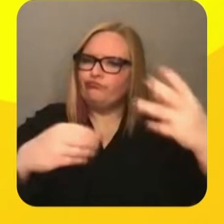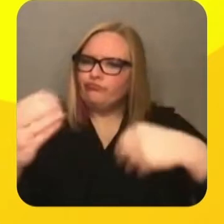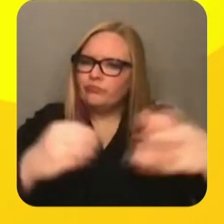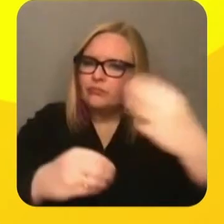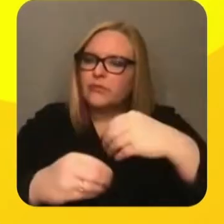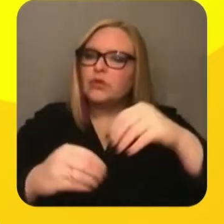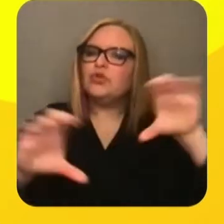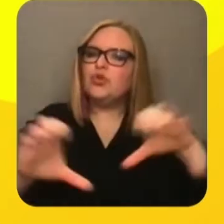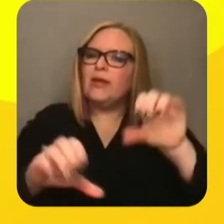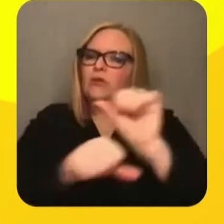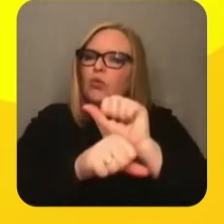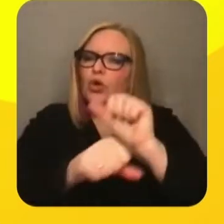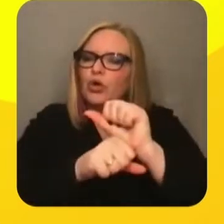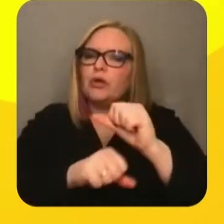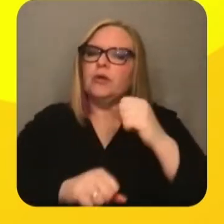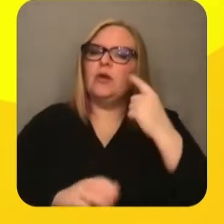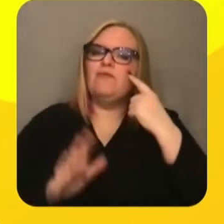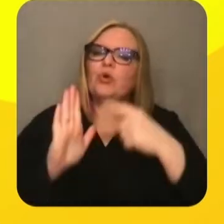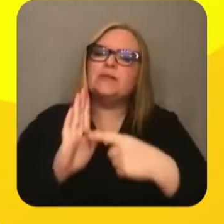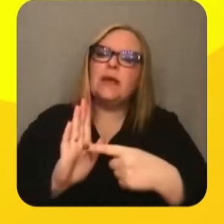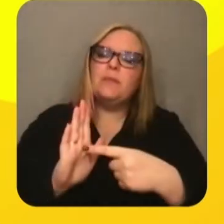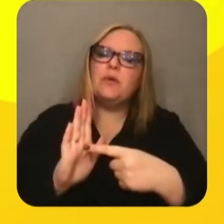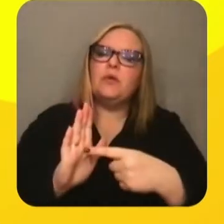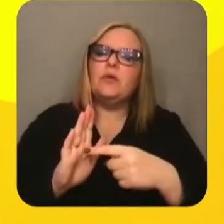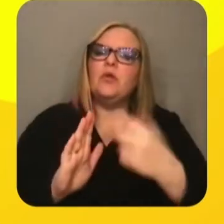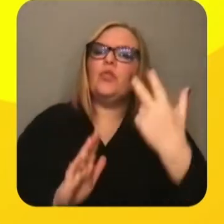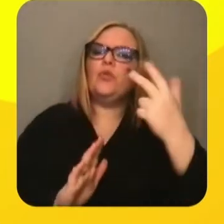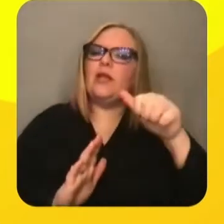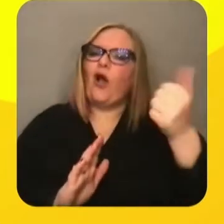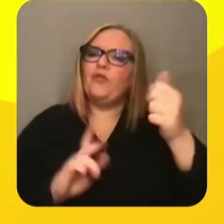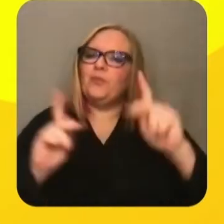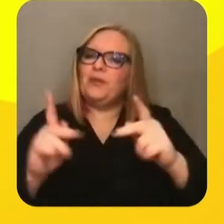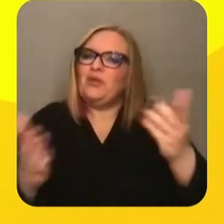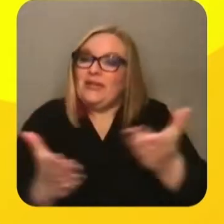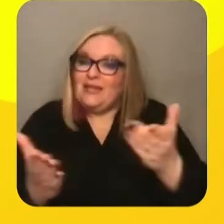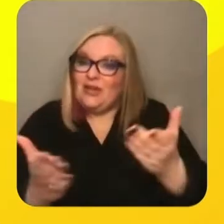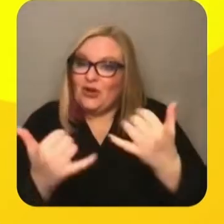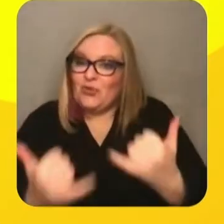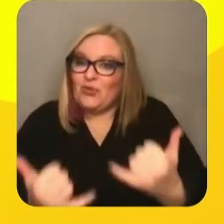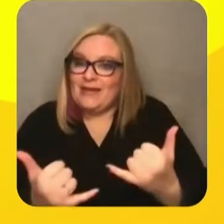like the three others that I'm sitting here Trey, Yemi, and Iesha.